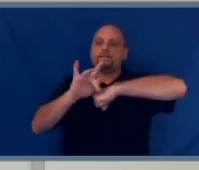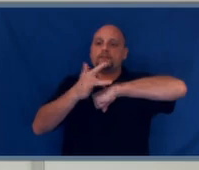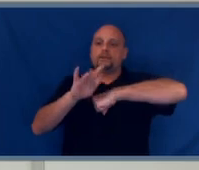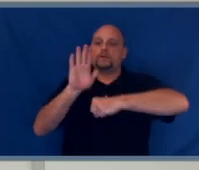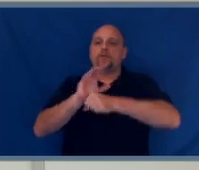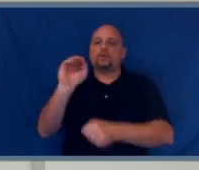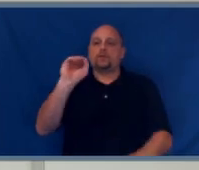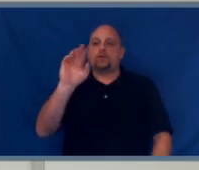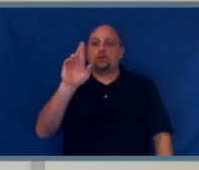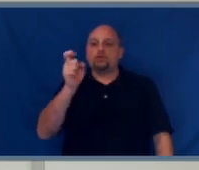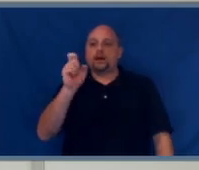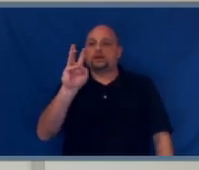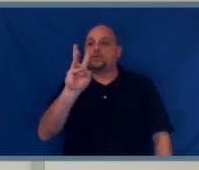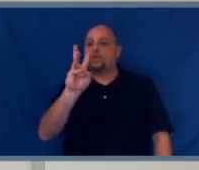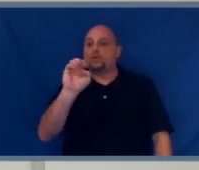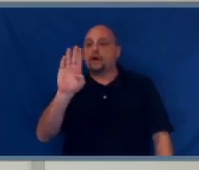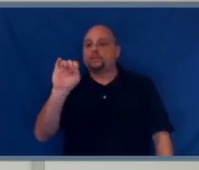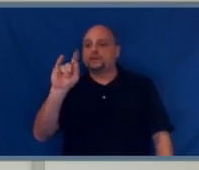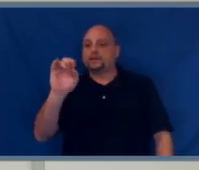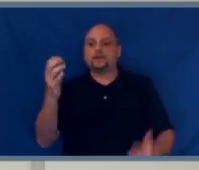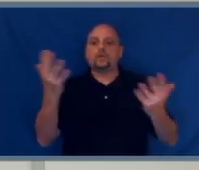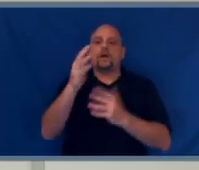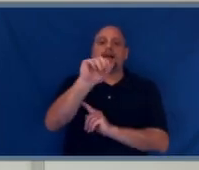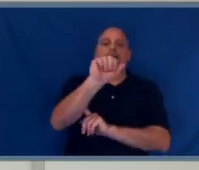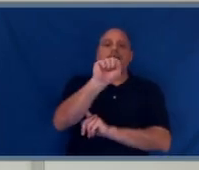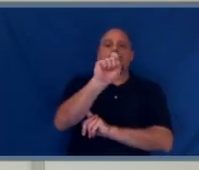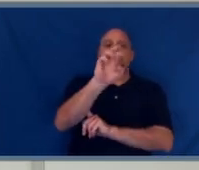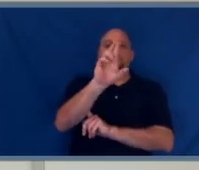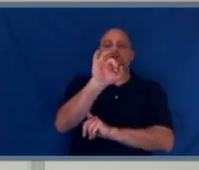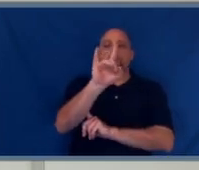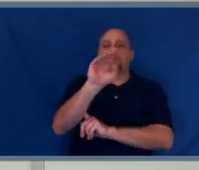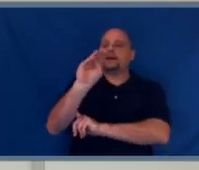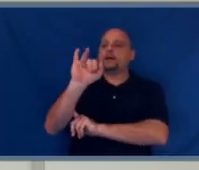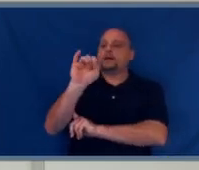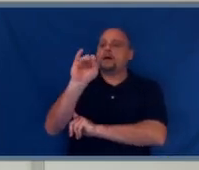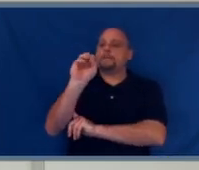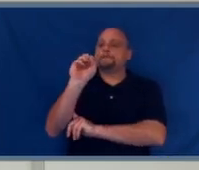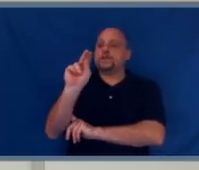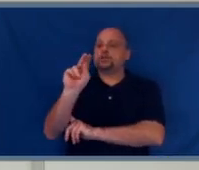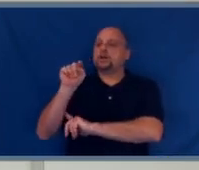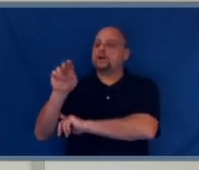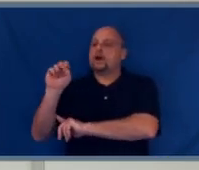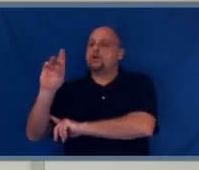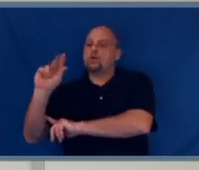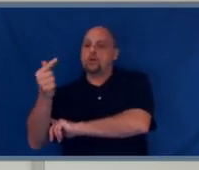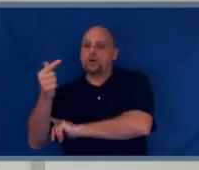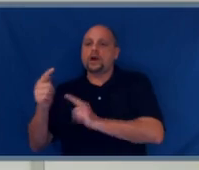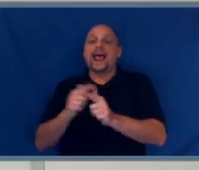WHICH IS ASTEROID MISSION.ORG. AND DATA, AS IT BECOMES PUBLICLY